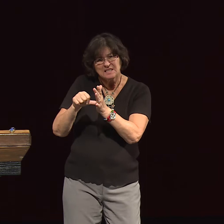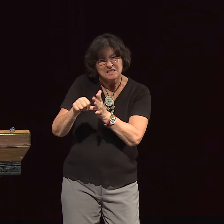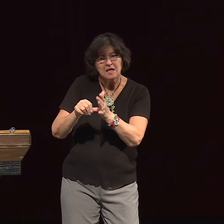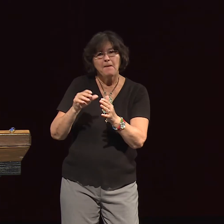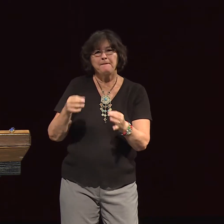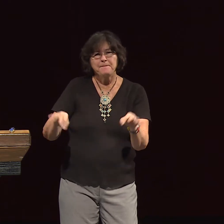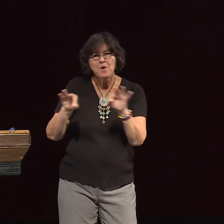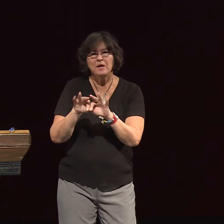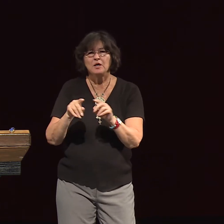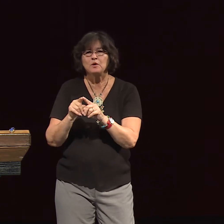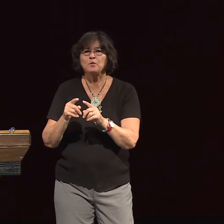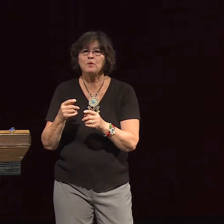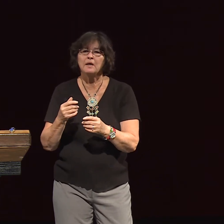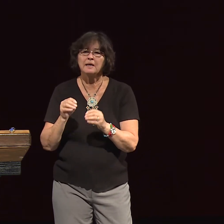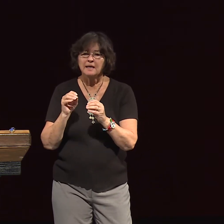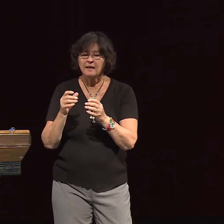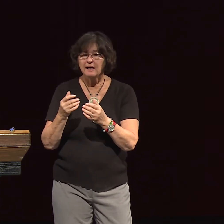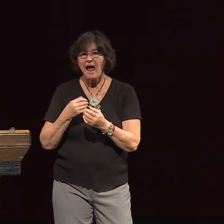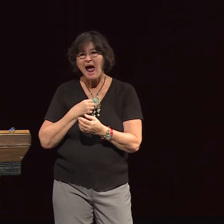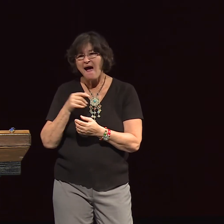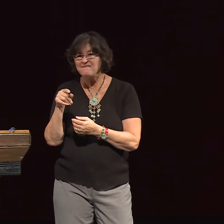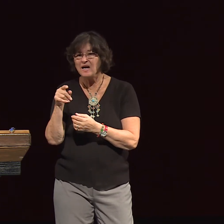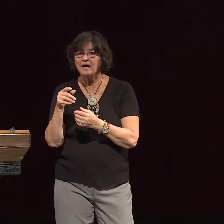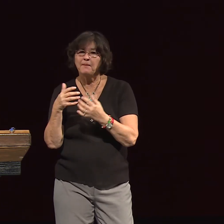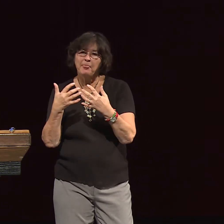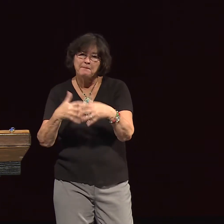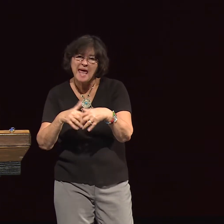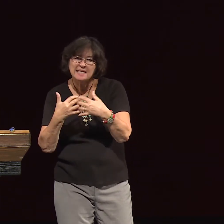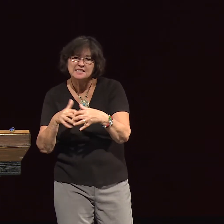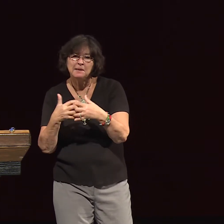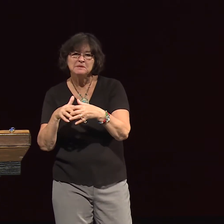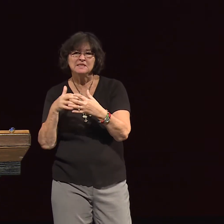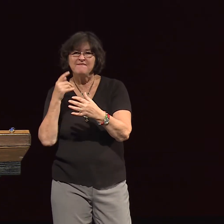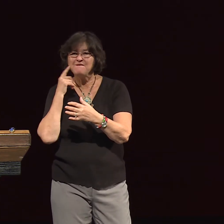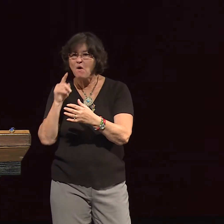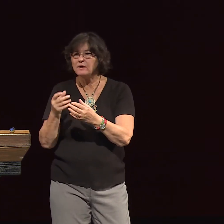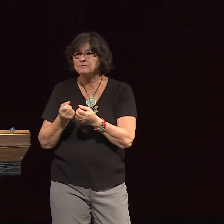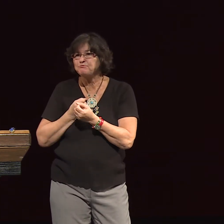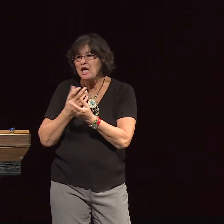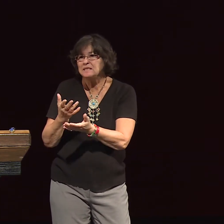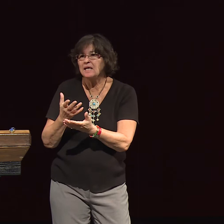Not only families are confusing this, but many professionals are focusing specifically